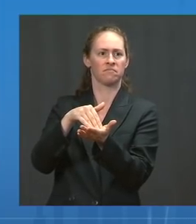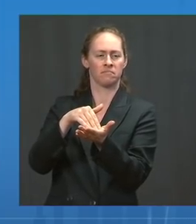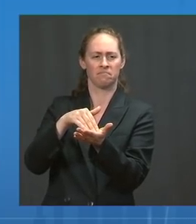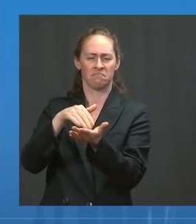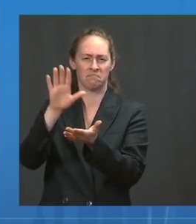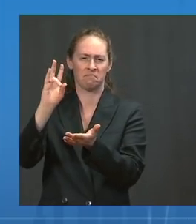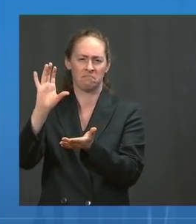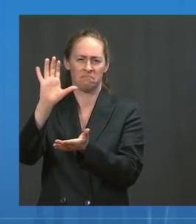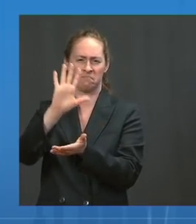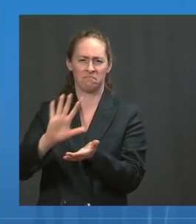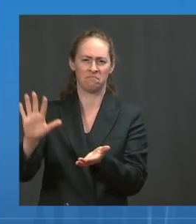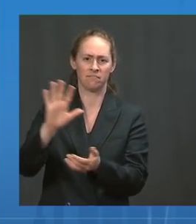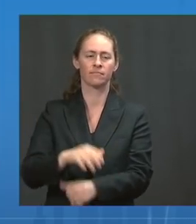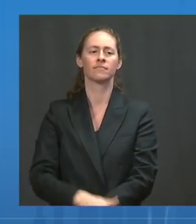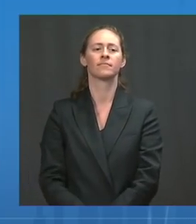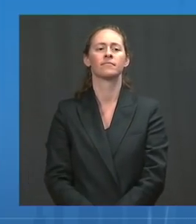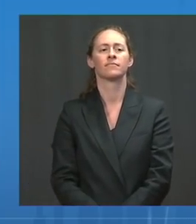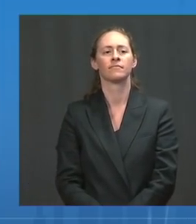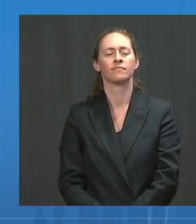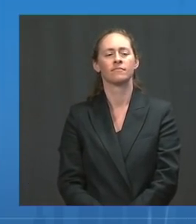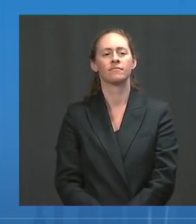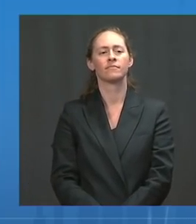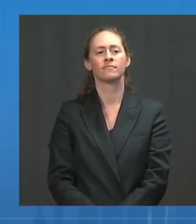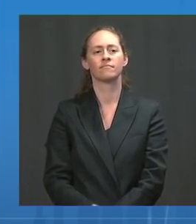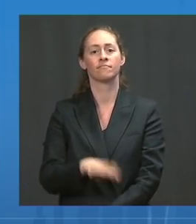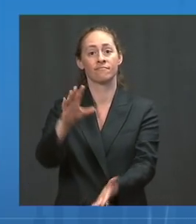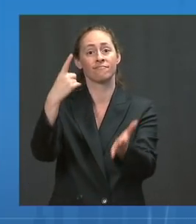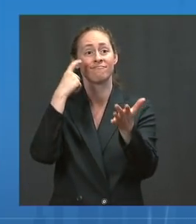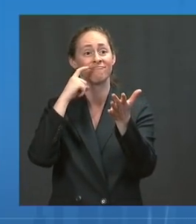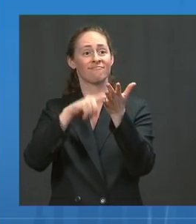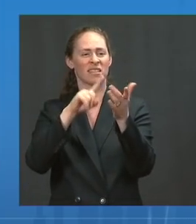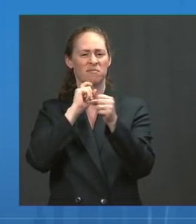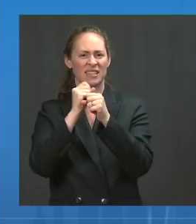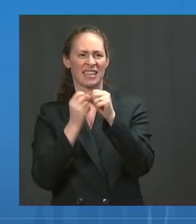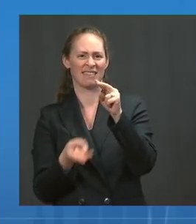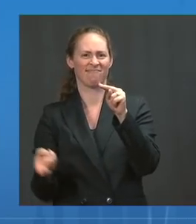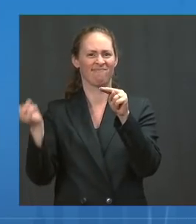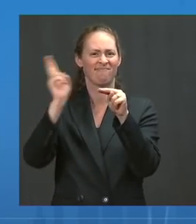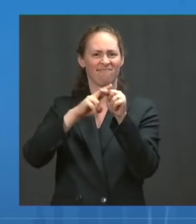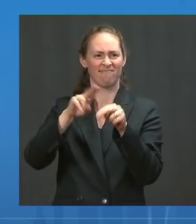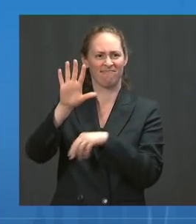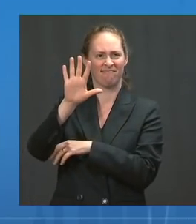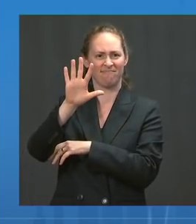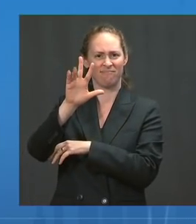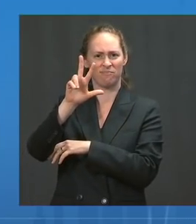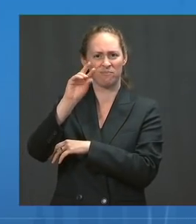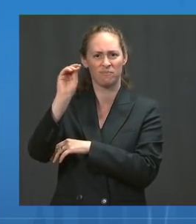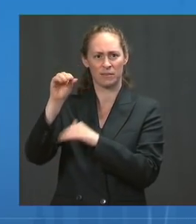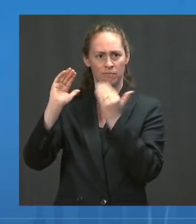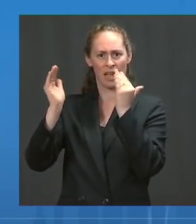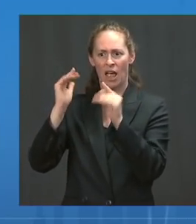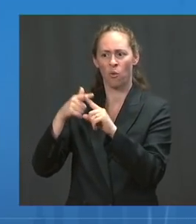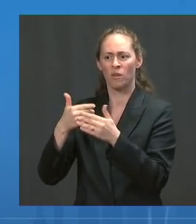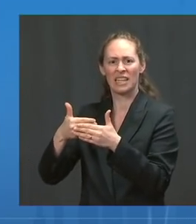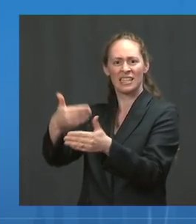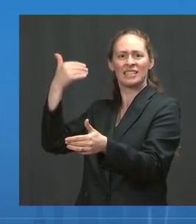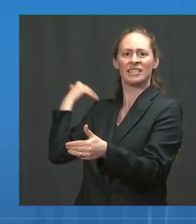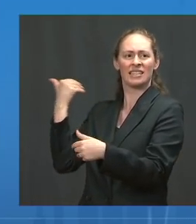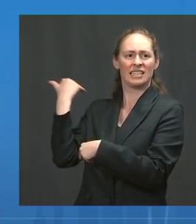and this represents an increase of 53 percent from the prior seven-day average. The seven-day average of hospital admissions